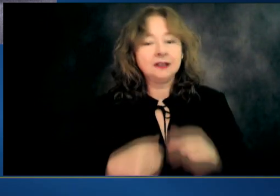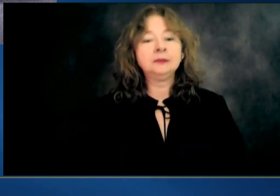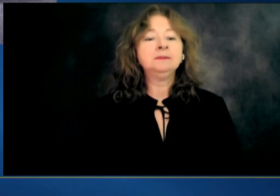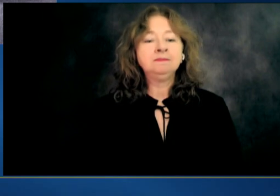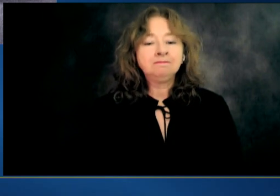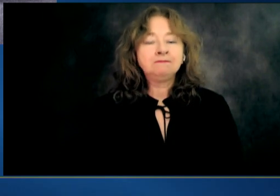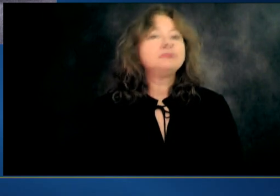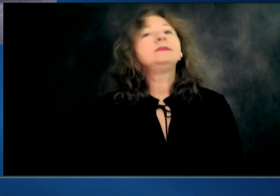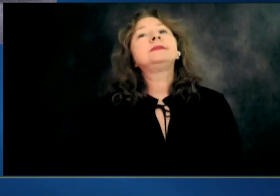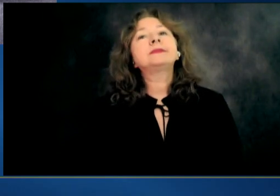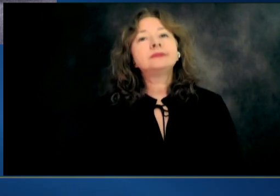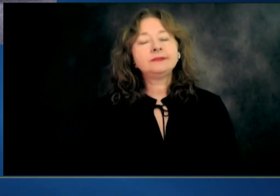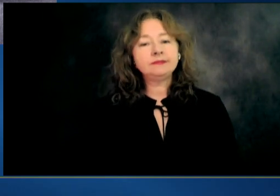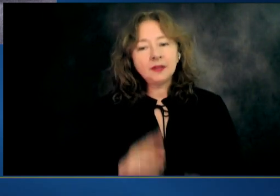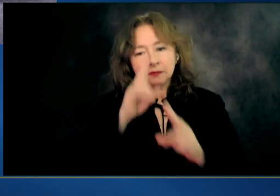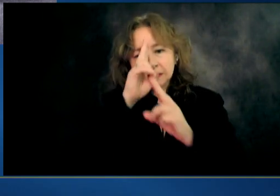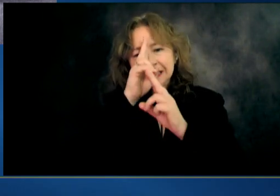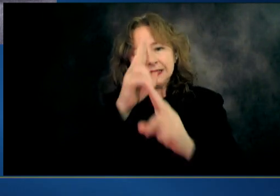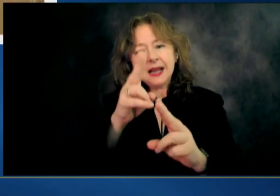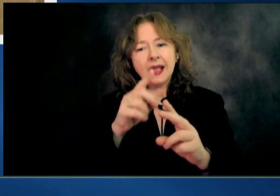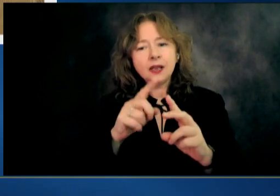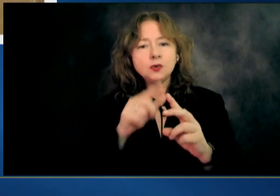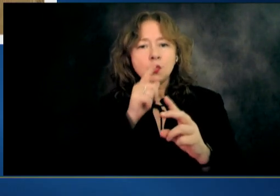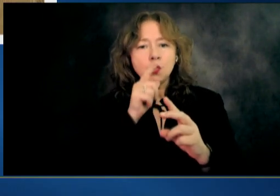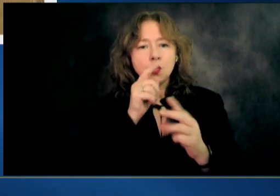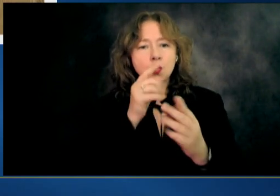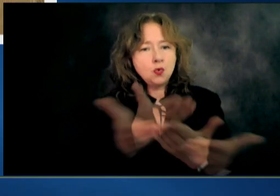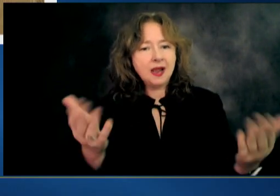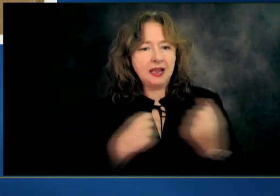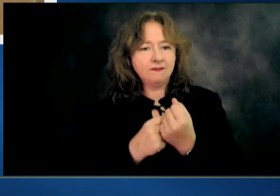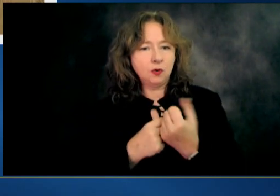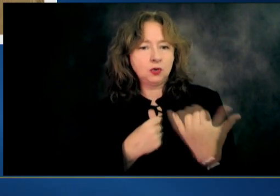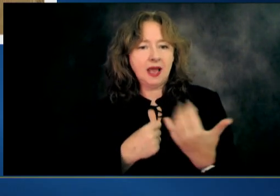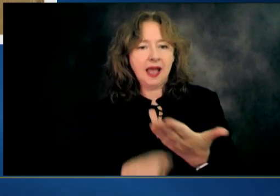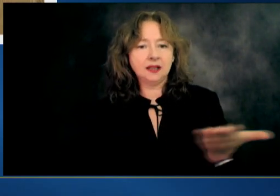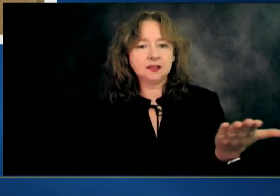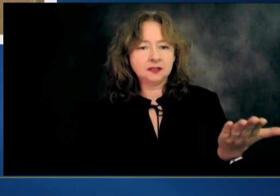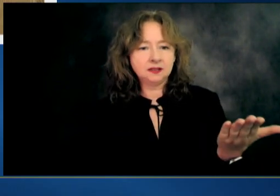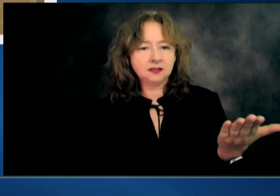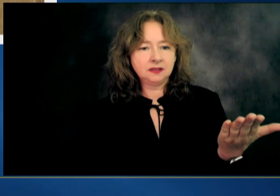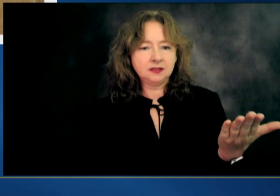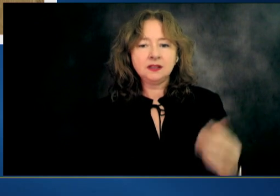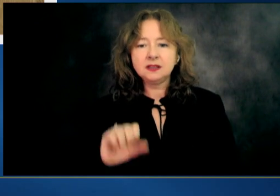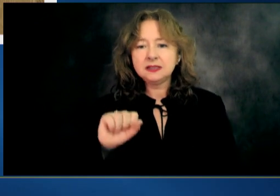this to who we're here for today. We're here for the sickle cell warriors, right?